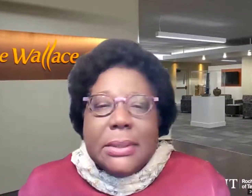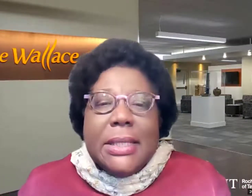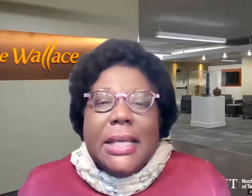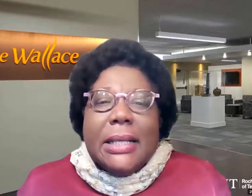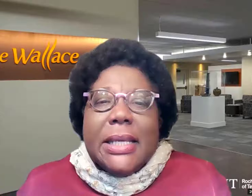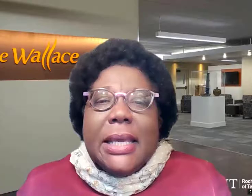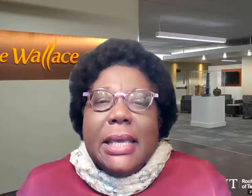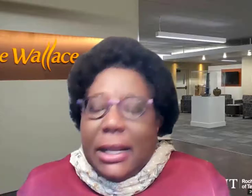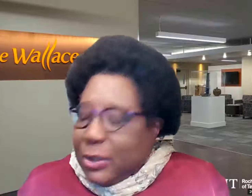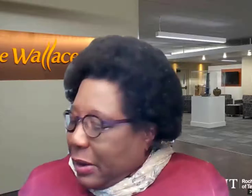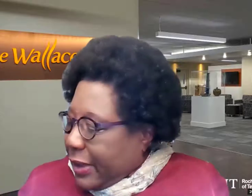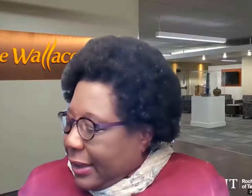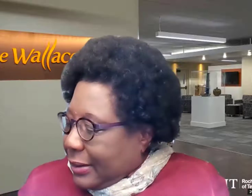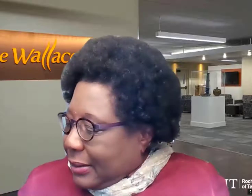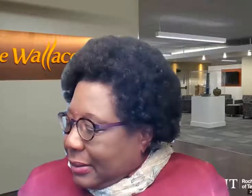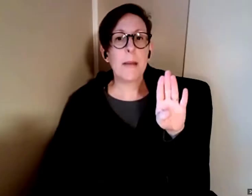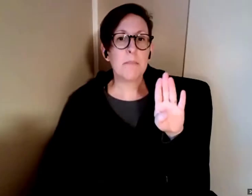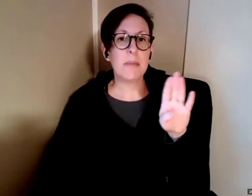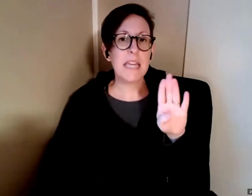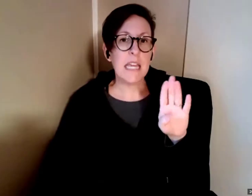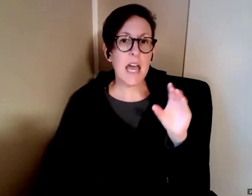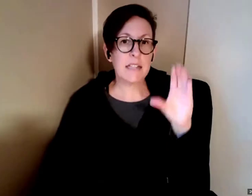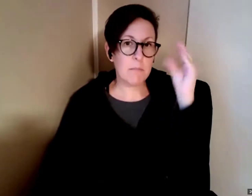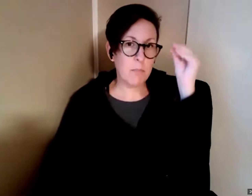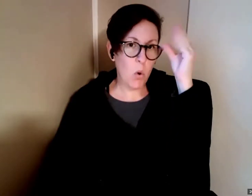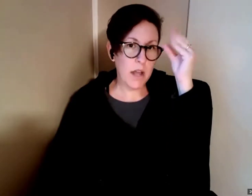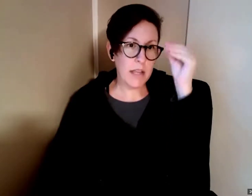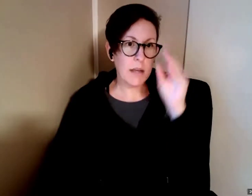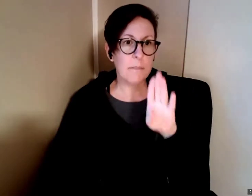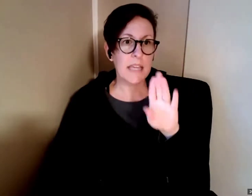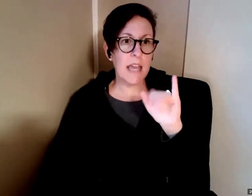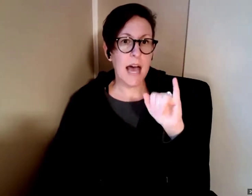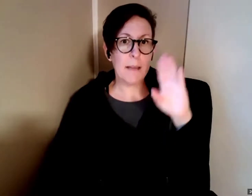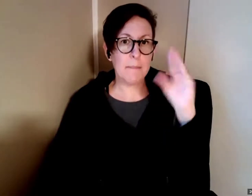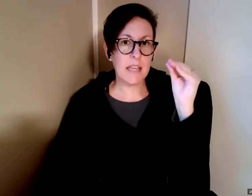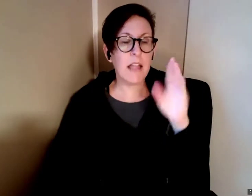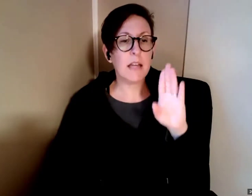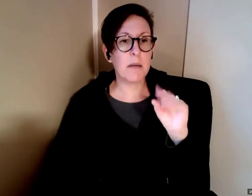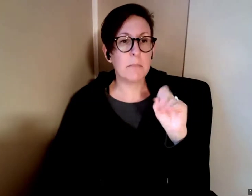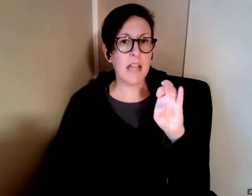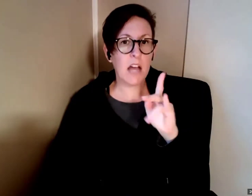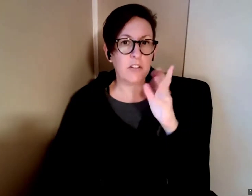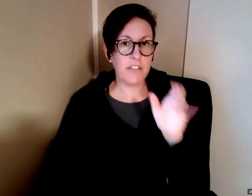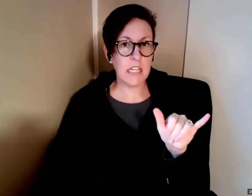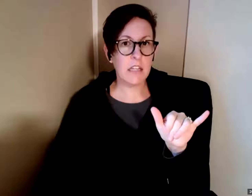Adwoa Boateng: de de de Silva. Nicole she/her: Know B as in boy. Nicole she/her: Bi be like the black coffee.